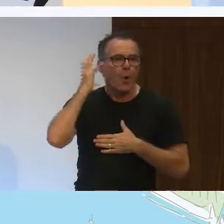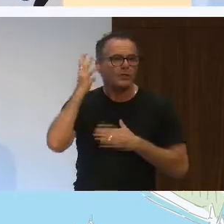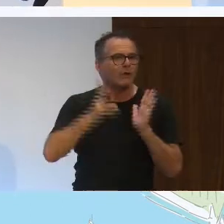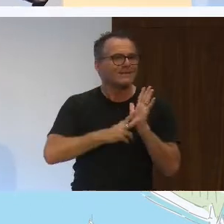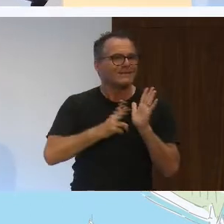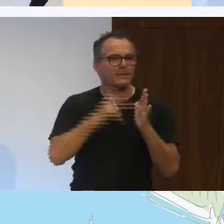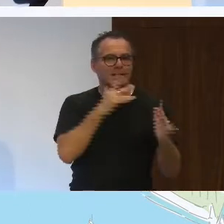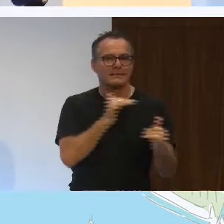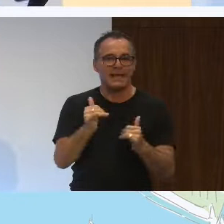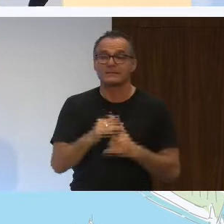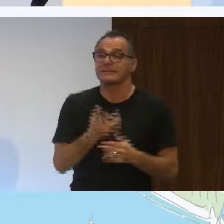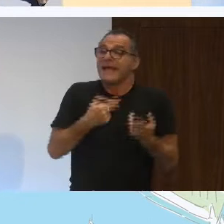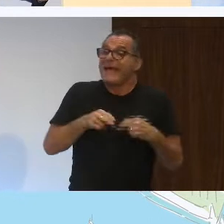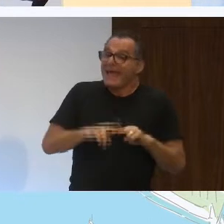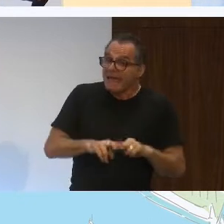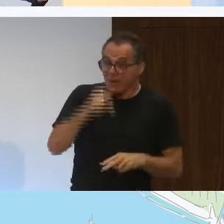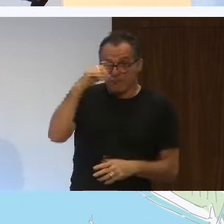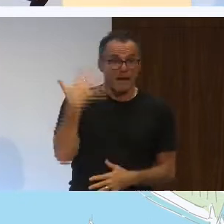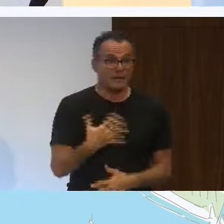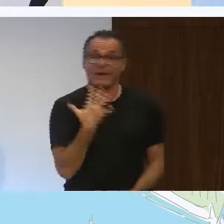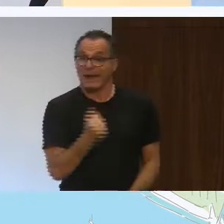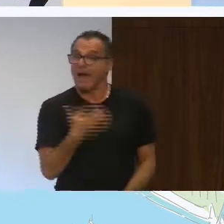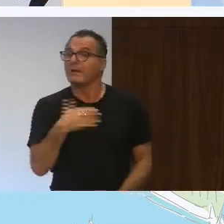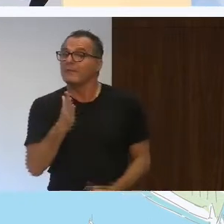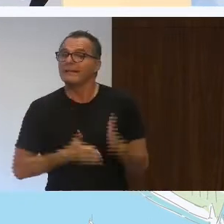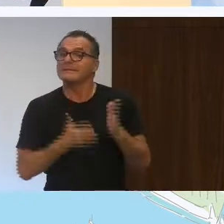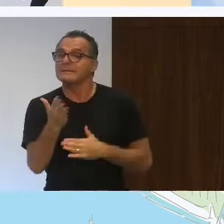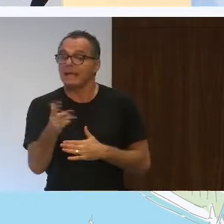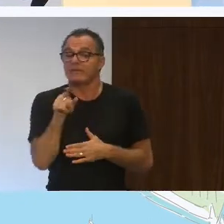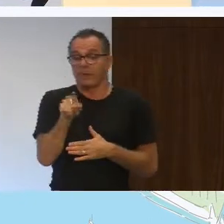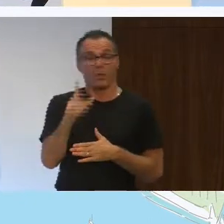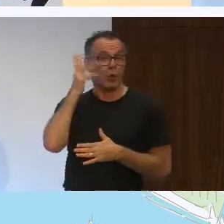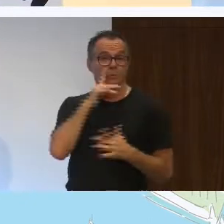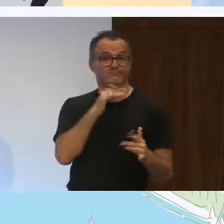And but if you have migraine and you have been sent to get these tests done, it is very likely